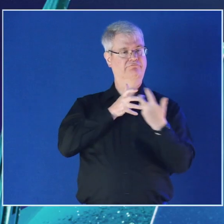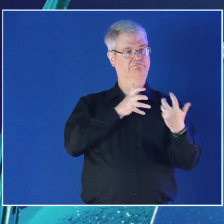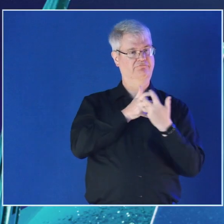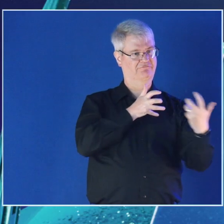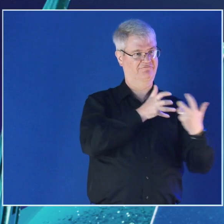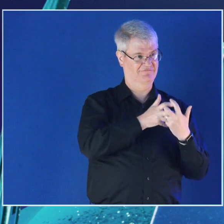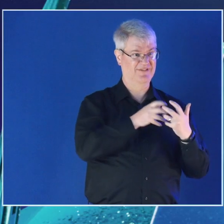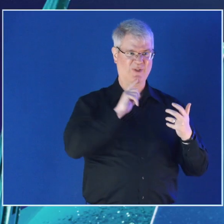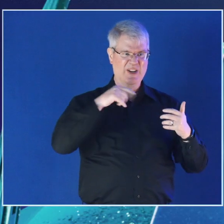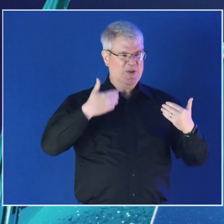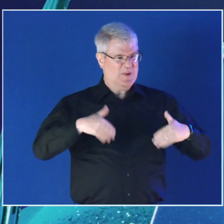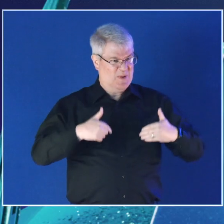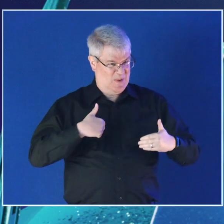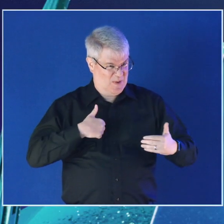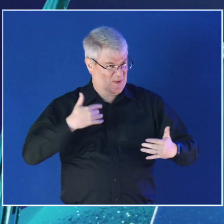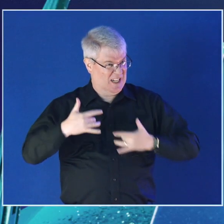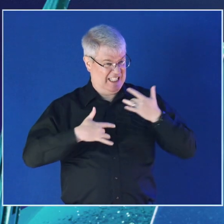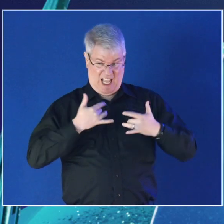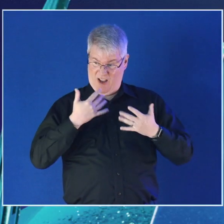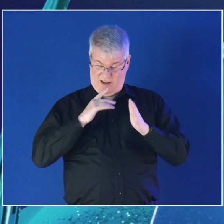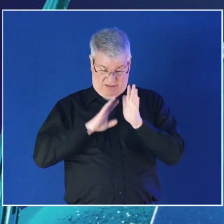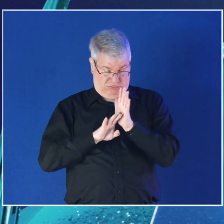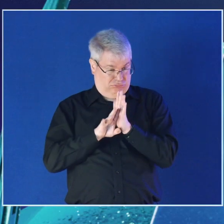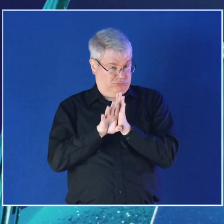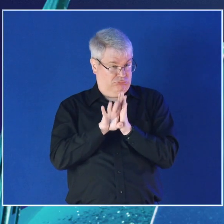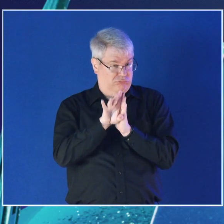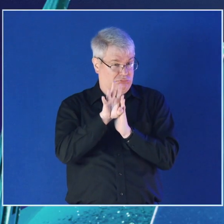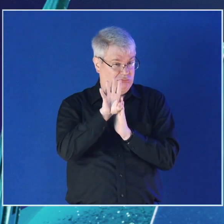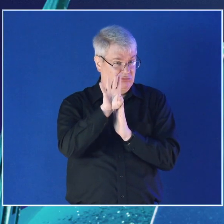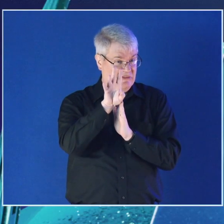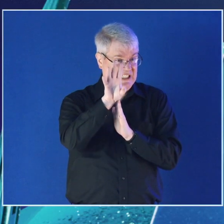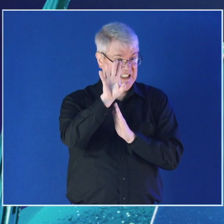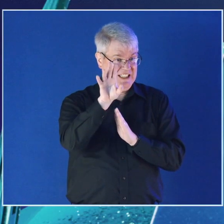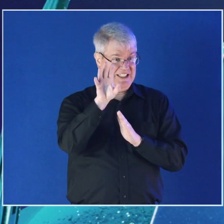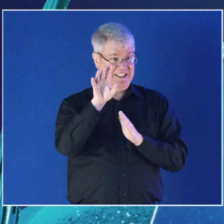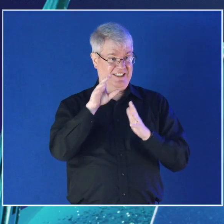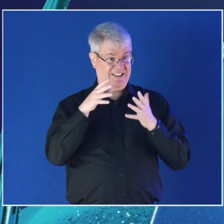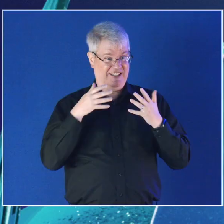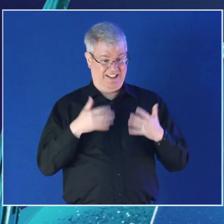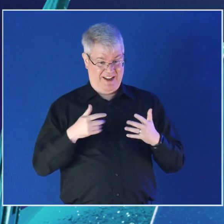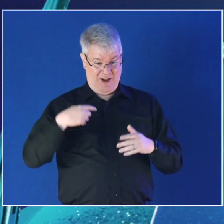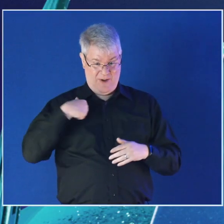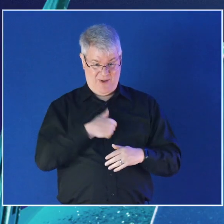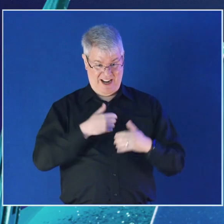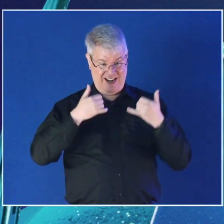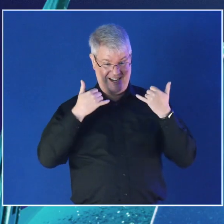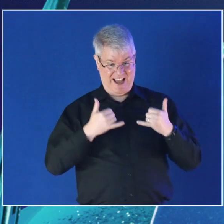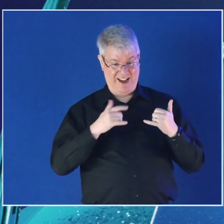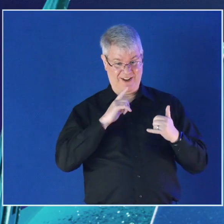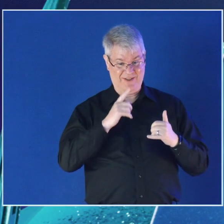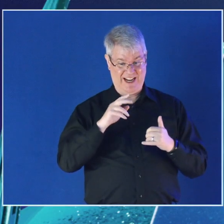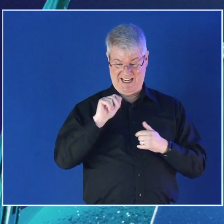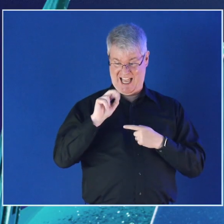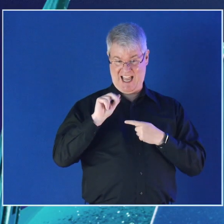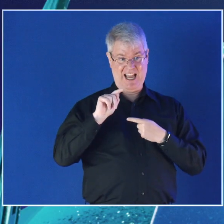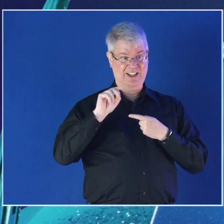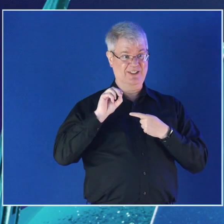If you have not tried Narrator in a while, now might be a good time for all of you to try. I love the progress we're making